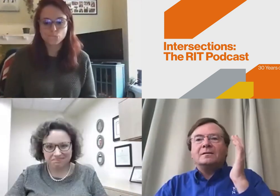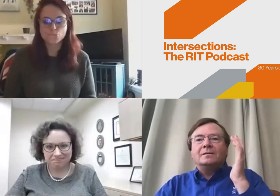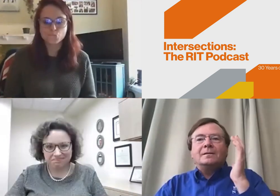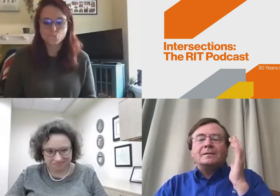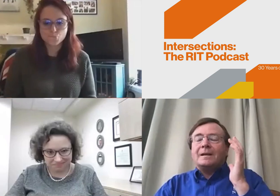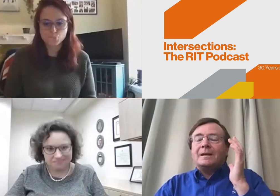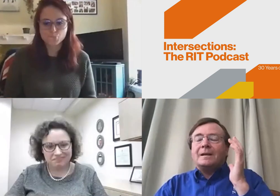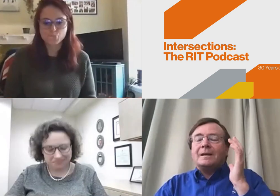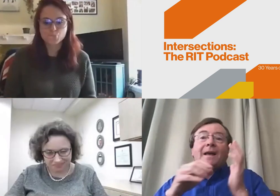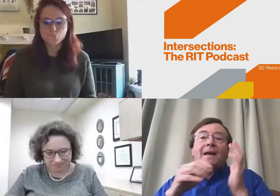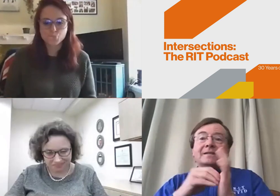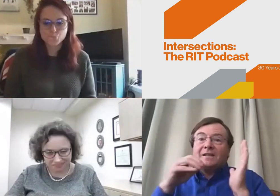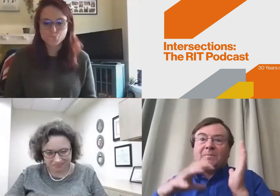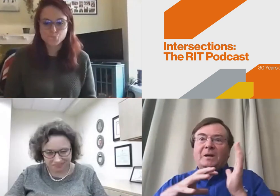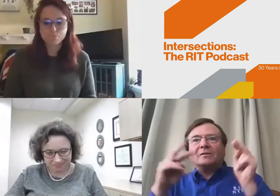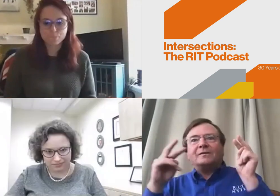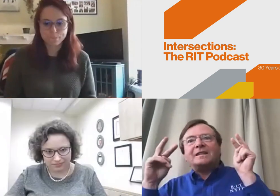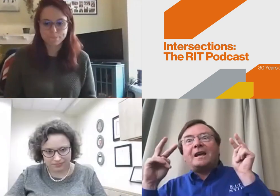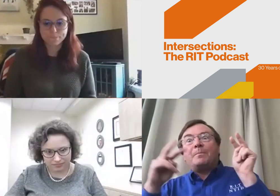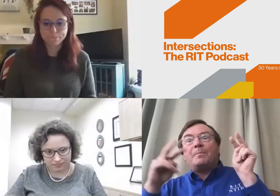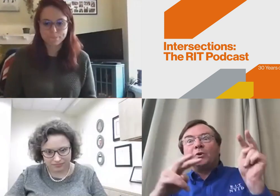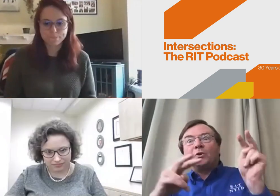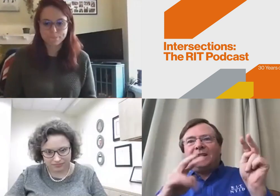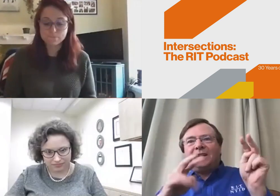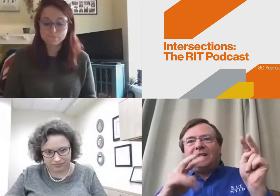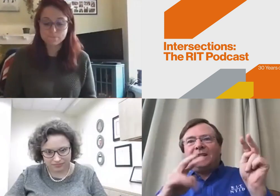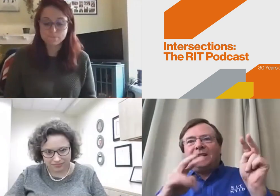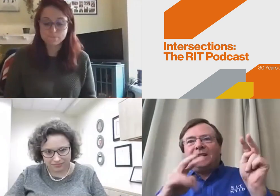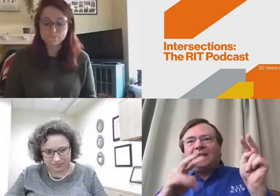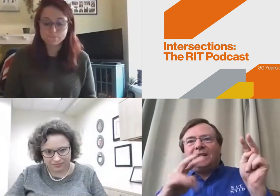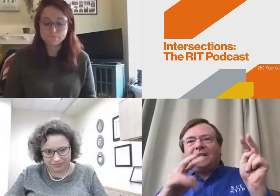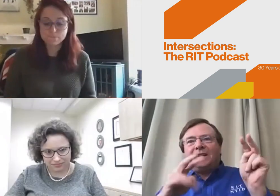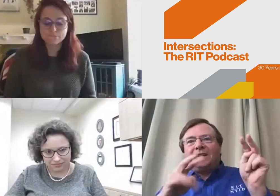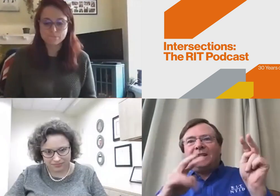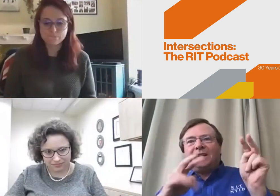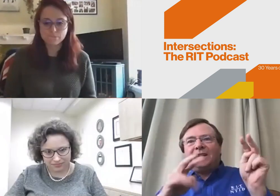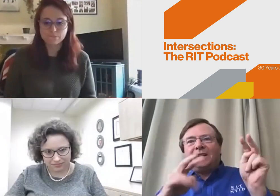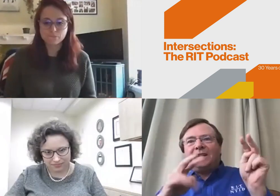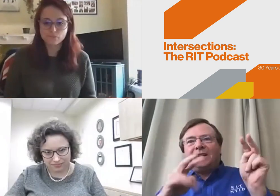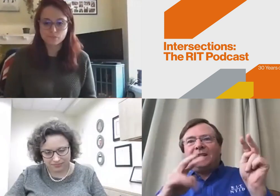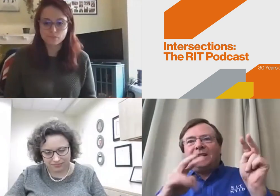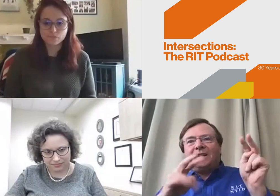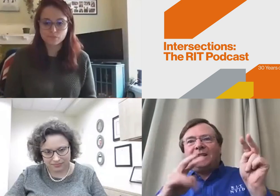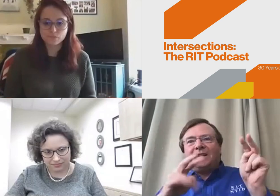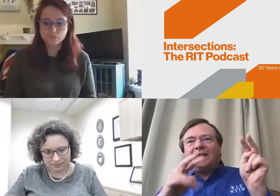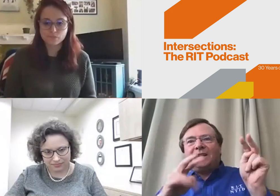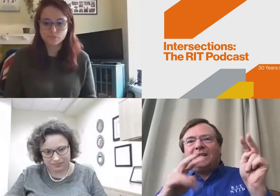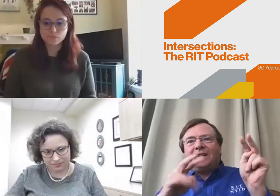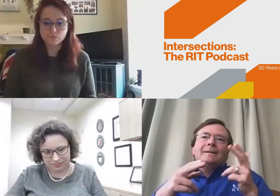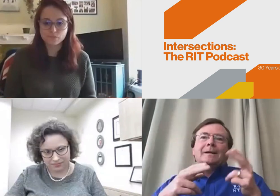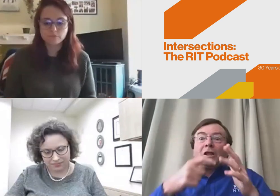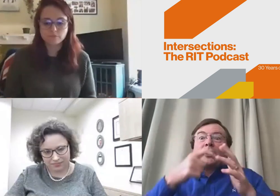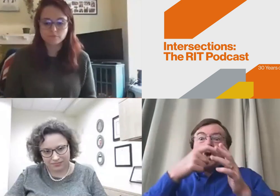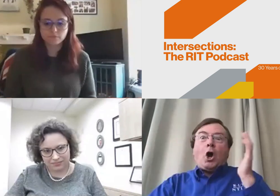But it's not as expensive as they perceive it to be, and the benefits far outweigh the cost.